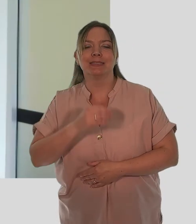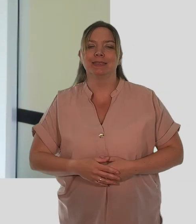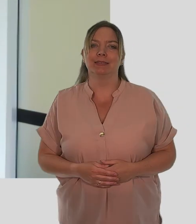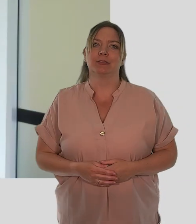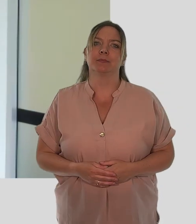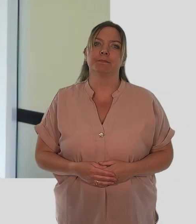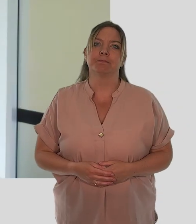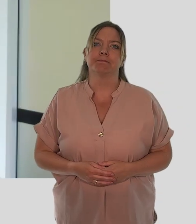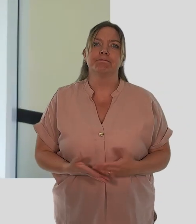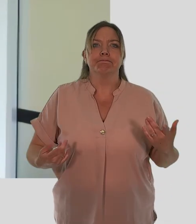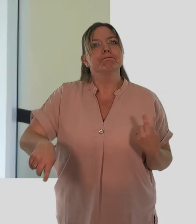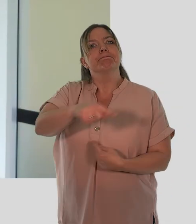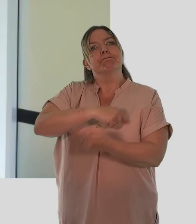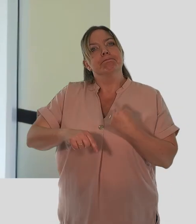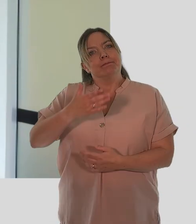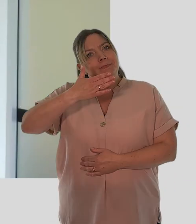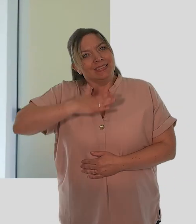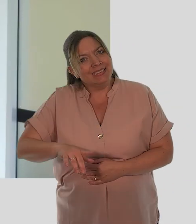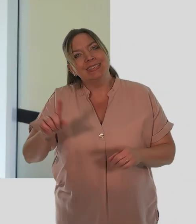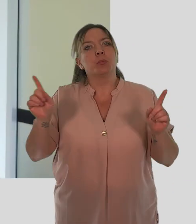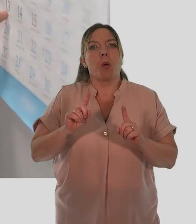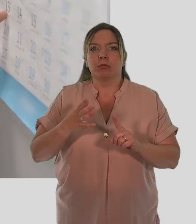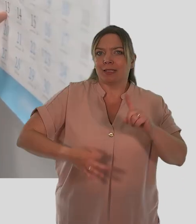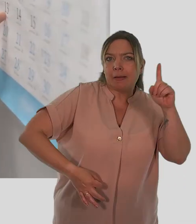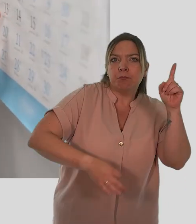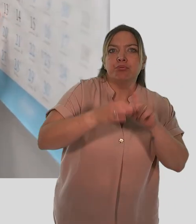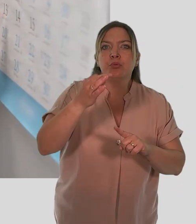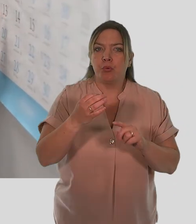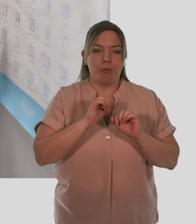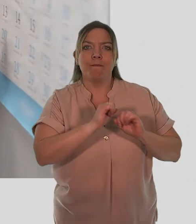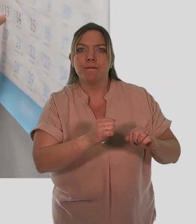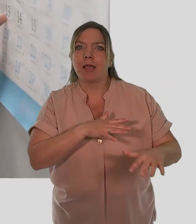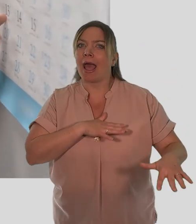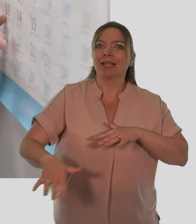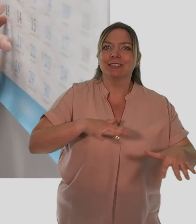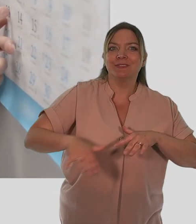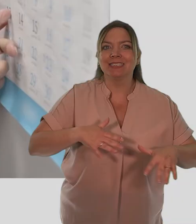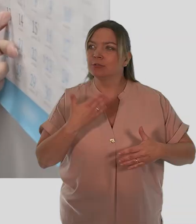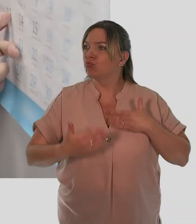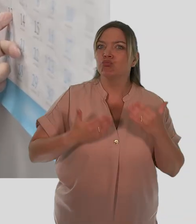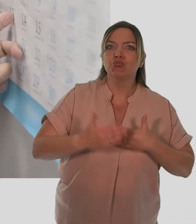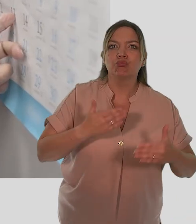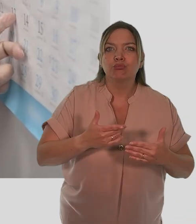care, diagnosis and treatment. We want to institute multidisciplinary care models